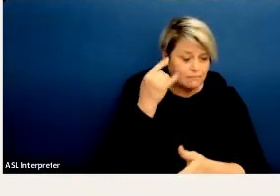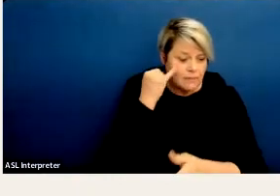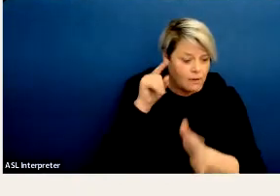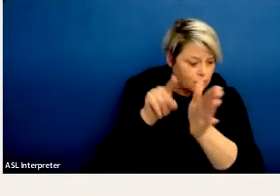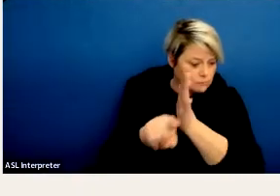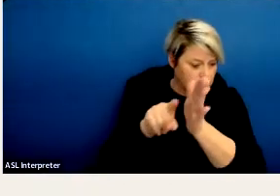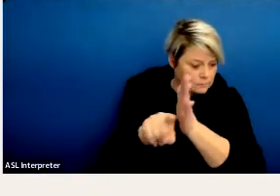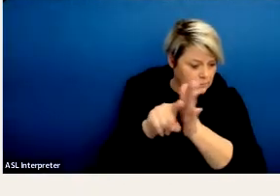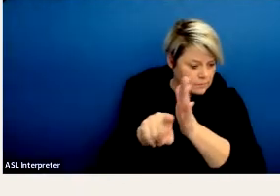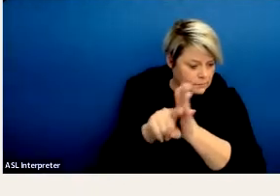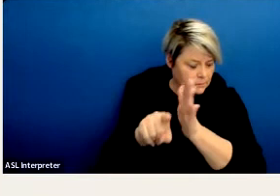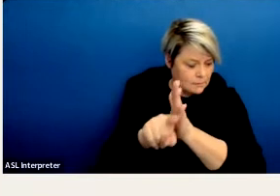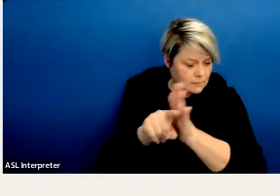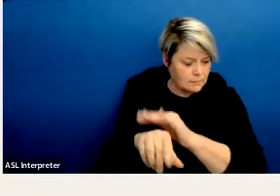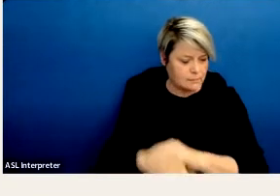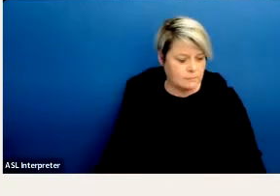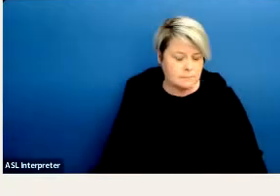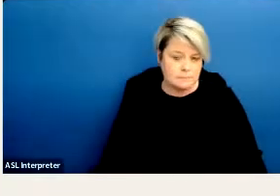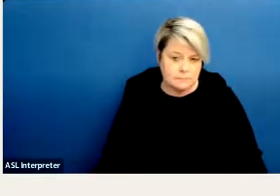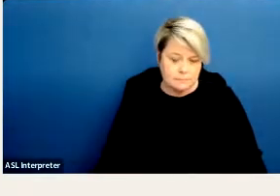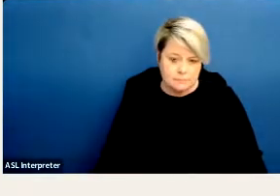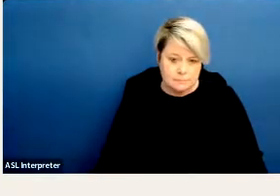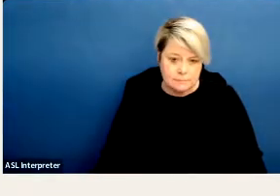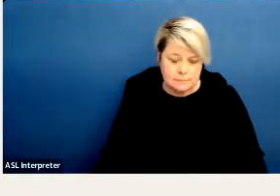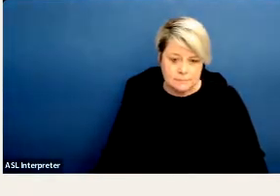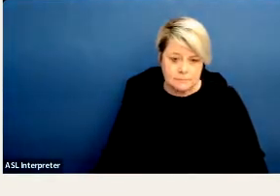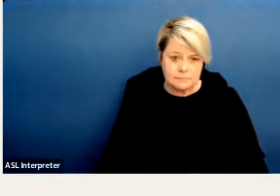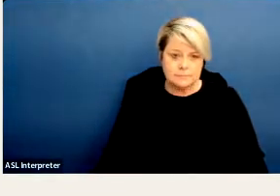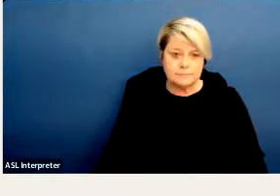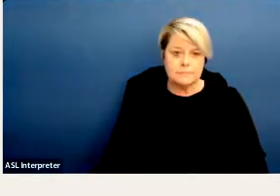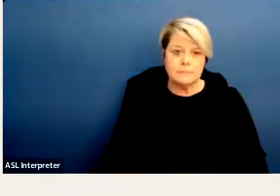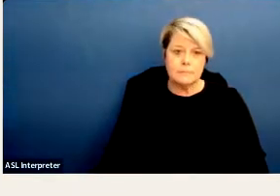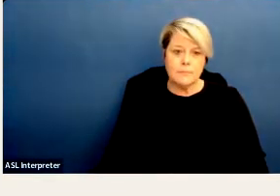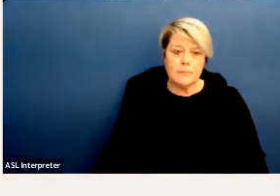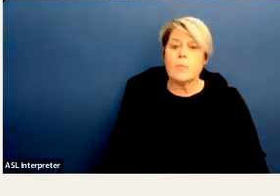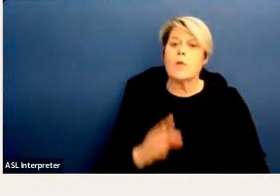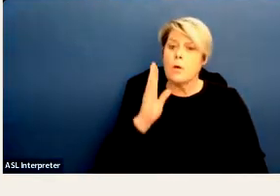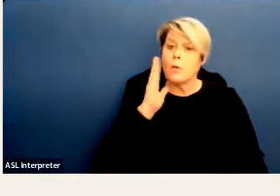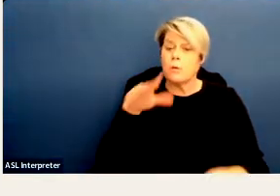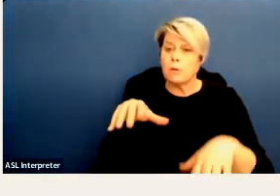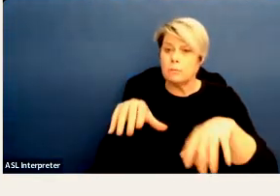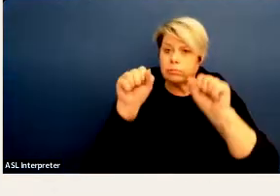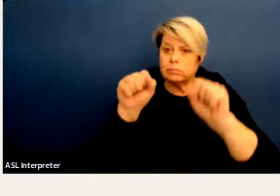notice somebody from in the audience is from the AG law partners. So this is a wonderful research if you